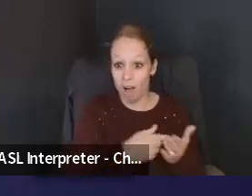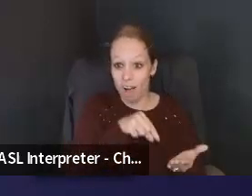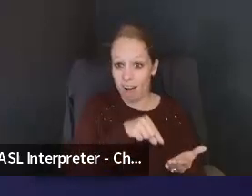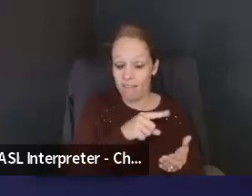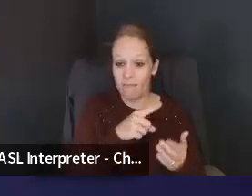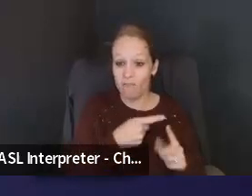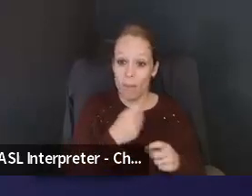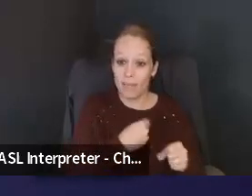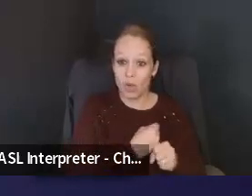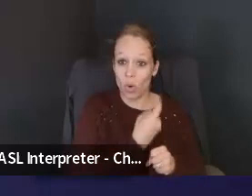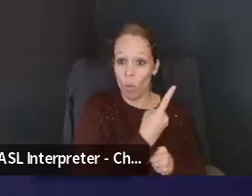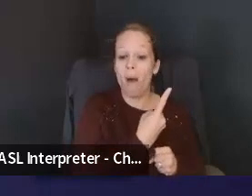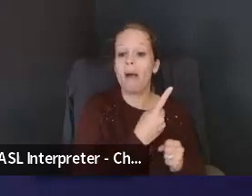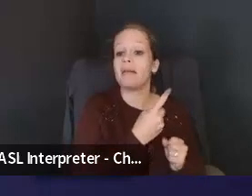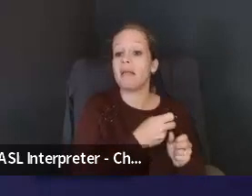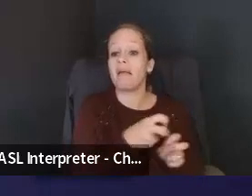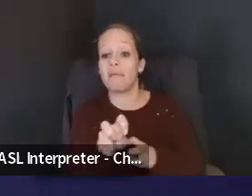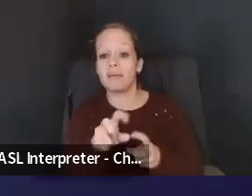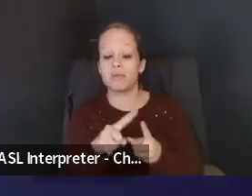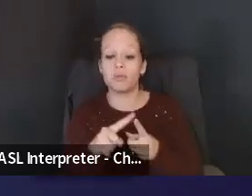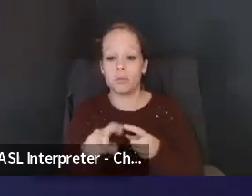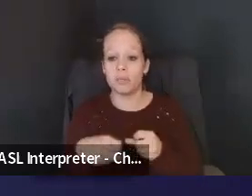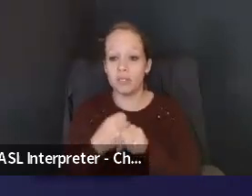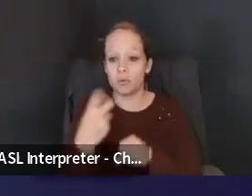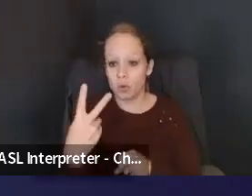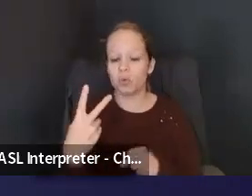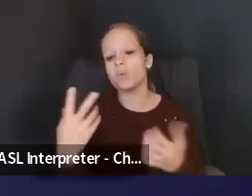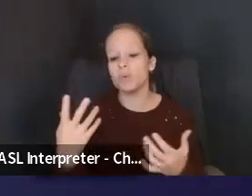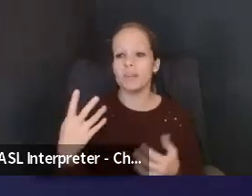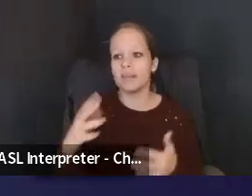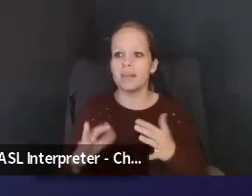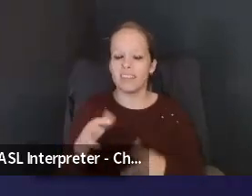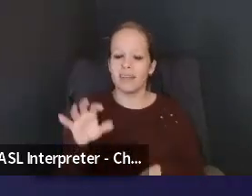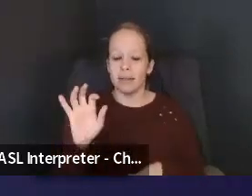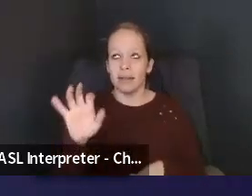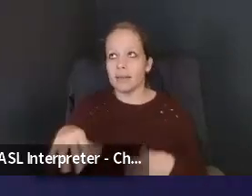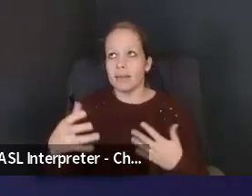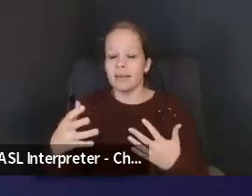from year one for some travel year two. That gets a little bit into different details but hopefully